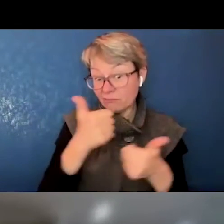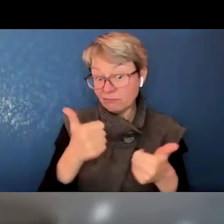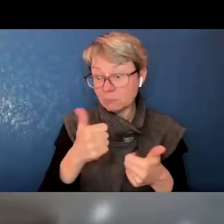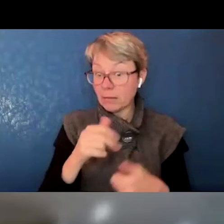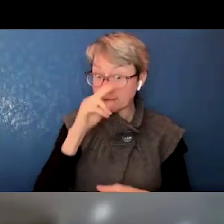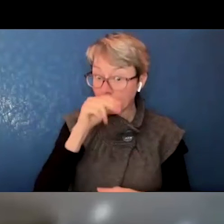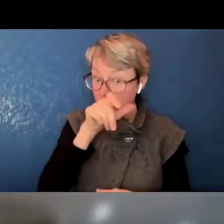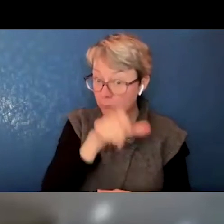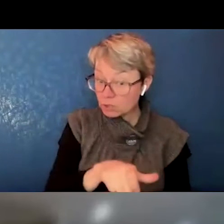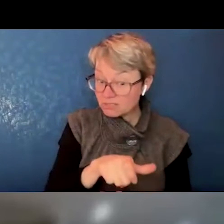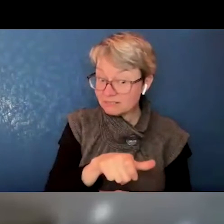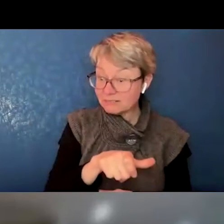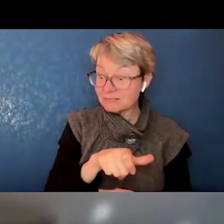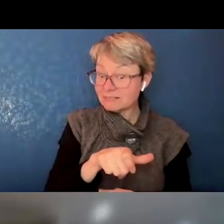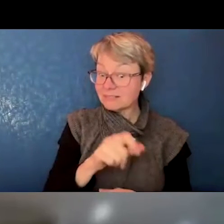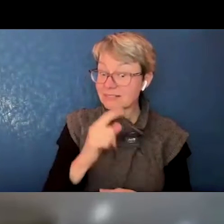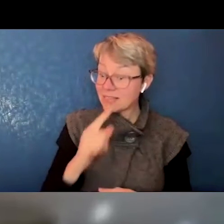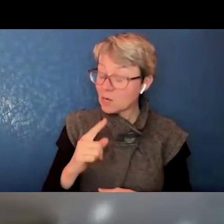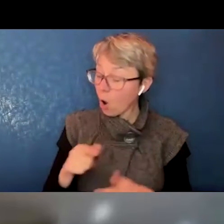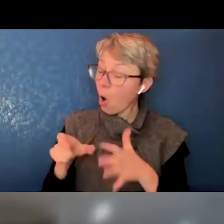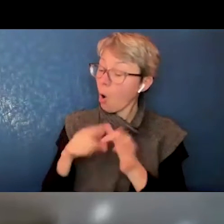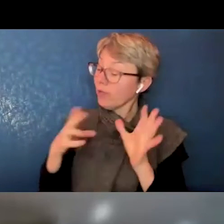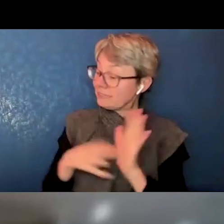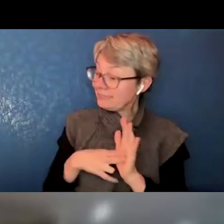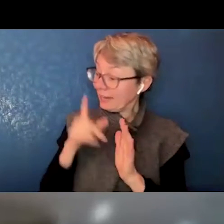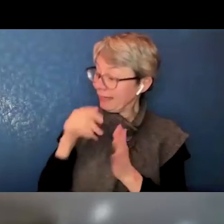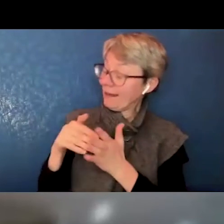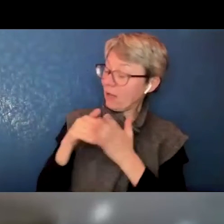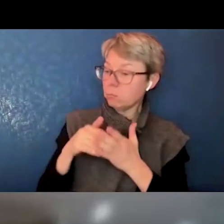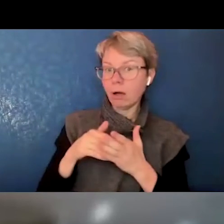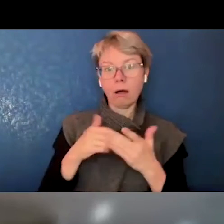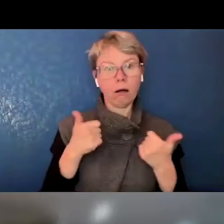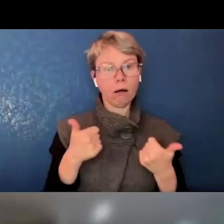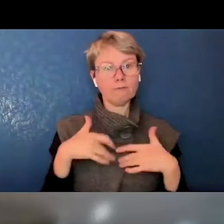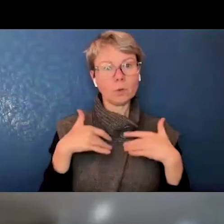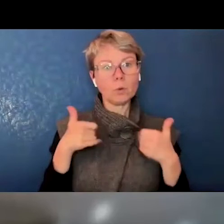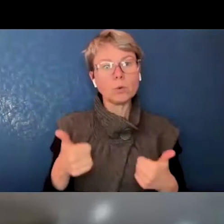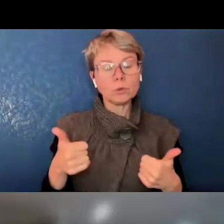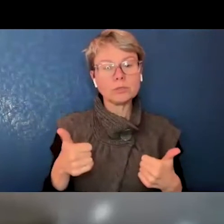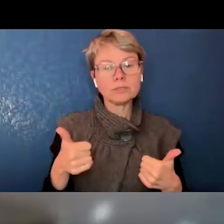person in custody was really great to me it made me realize that that's um that's why I do this